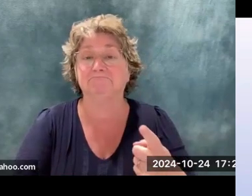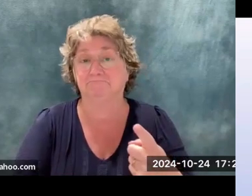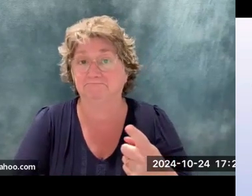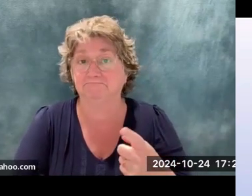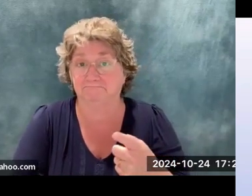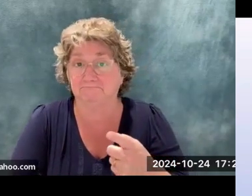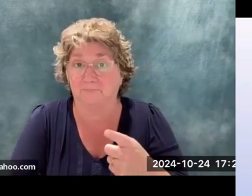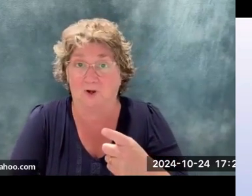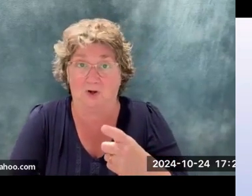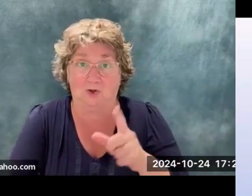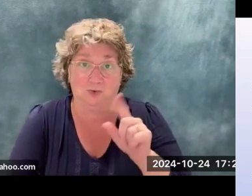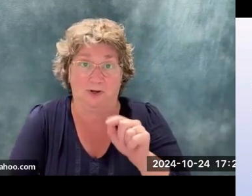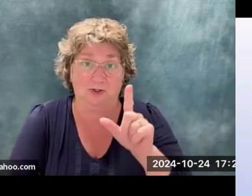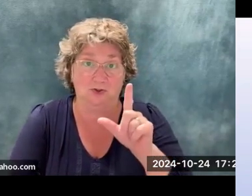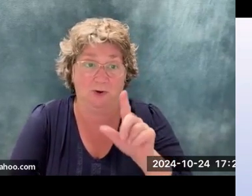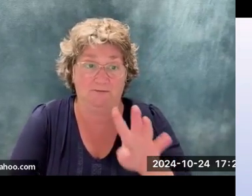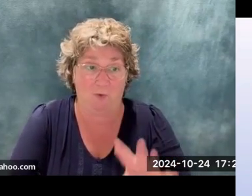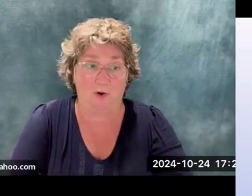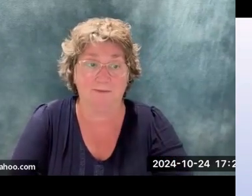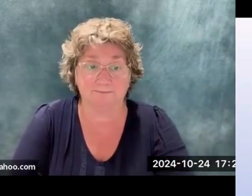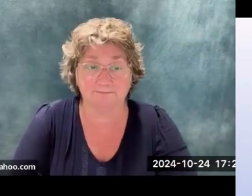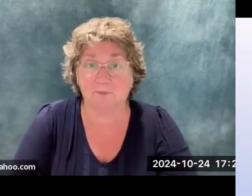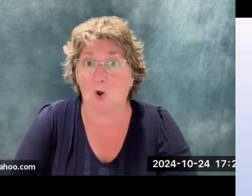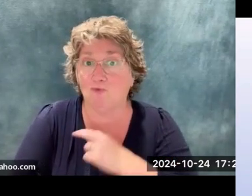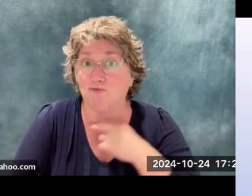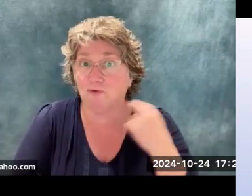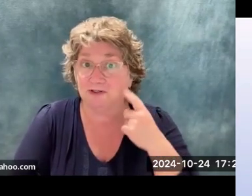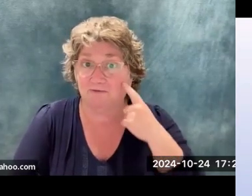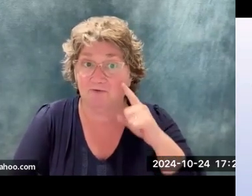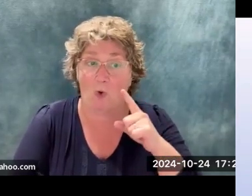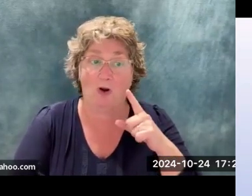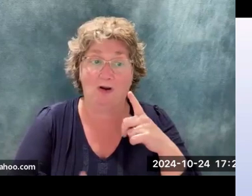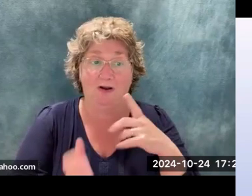and to adults, especially the older of us, if we don't maintain herd